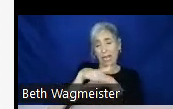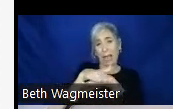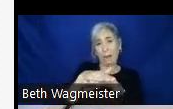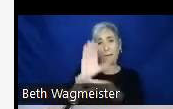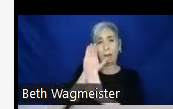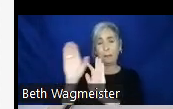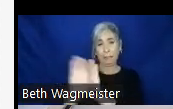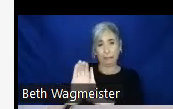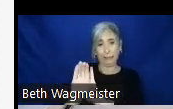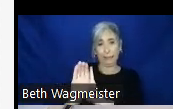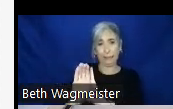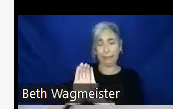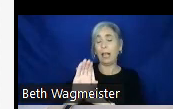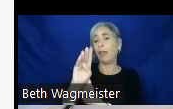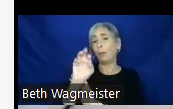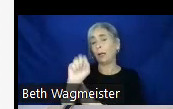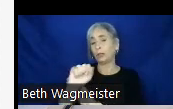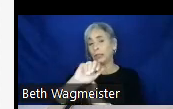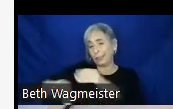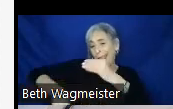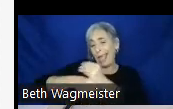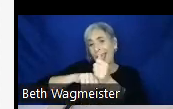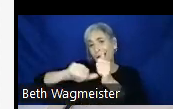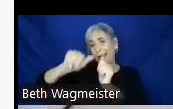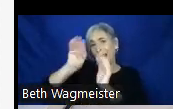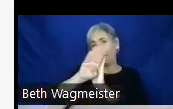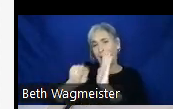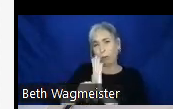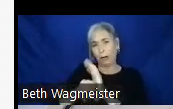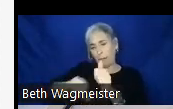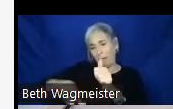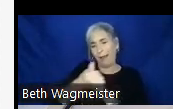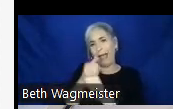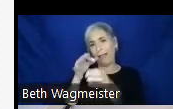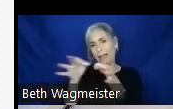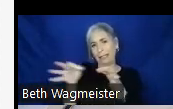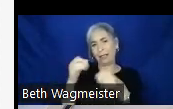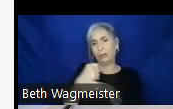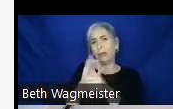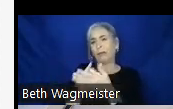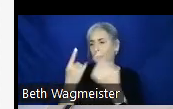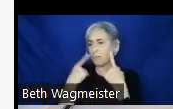browser can put a background behind the text and make it work. That is something a browser can do.